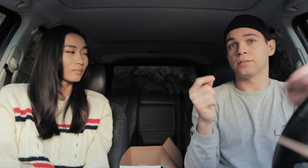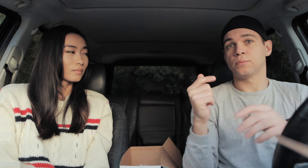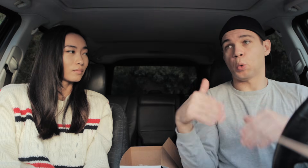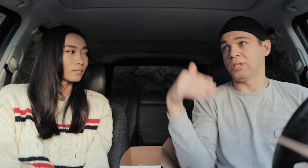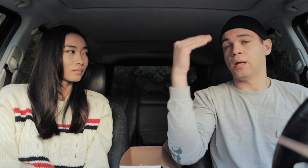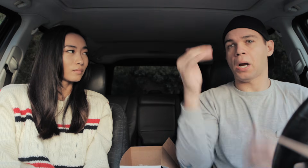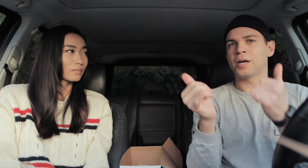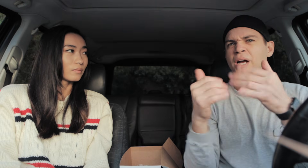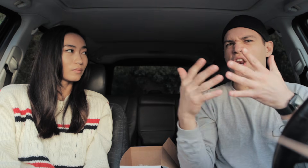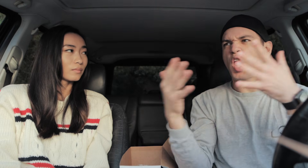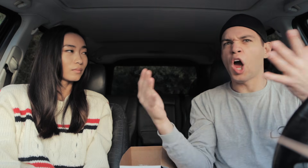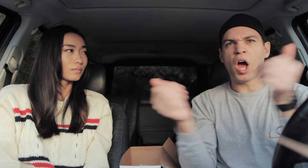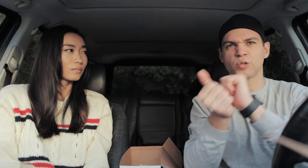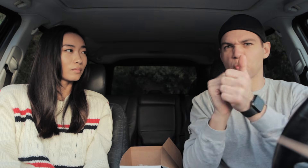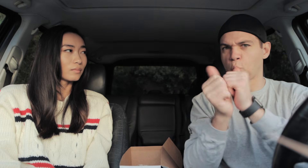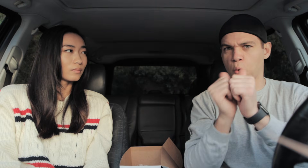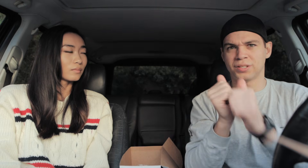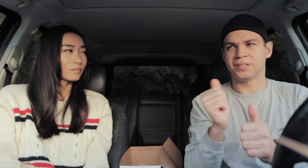growing up, I played a lot of sports